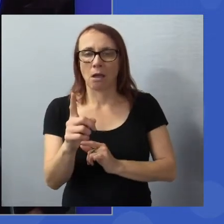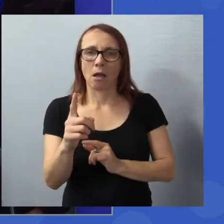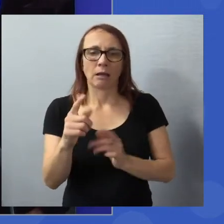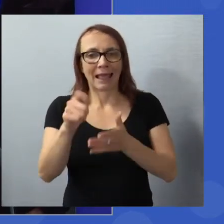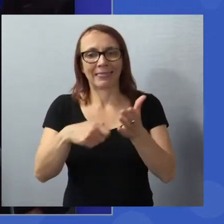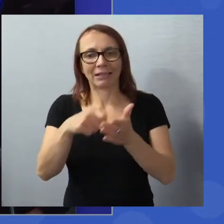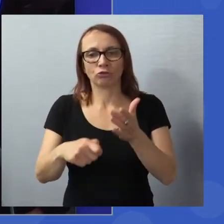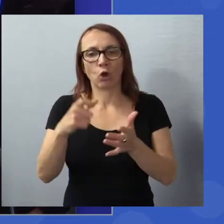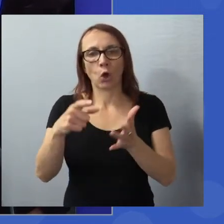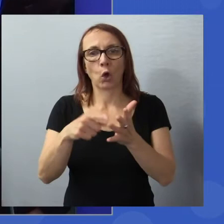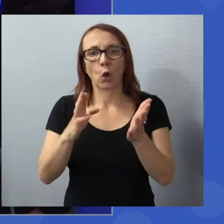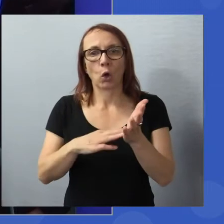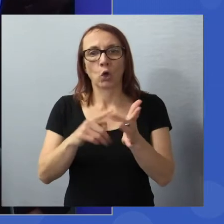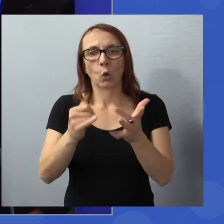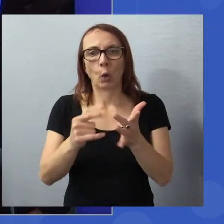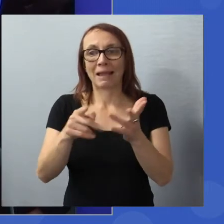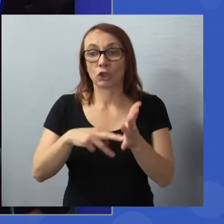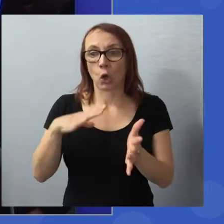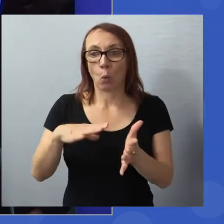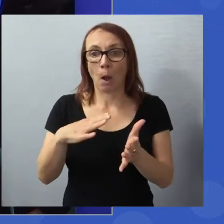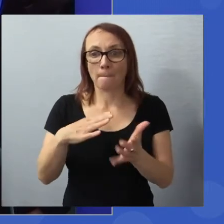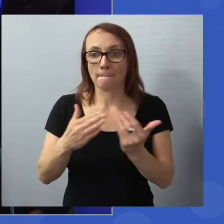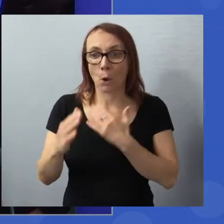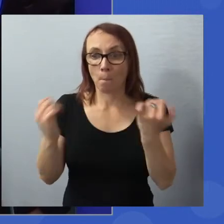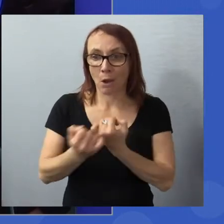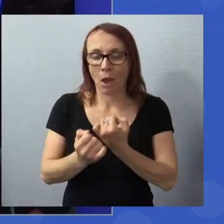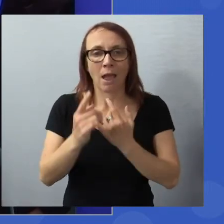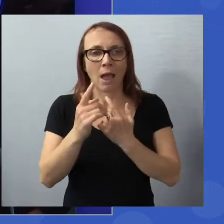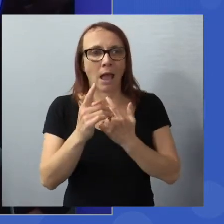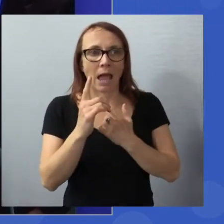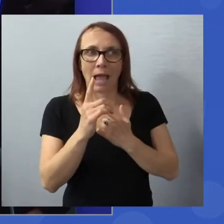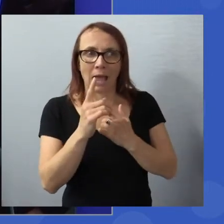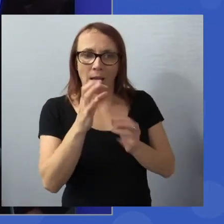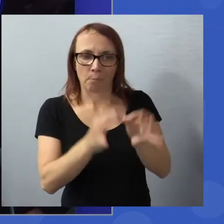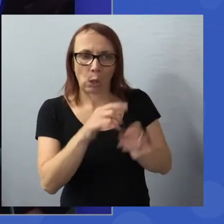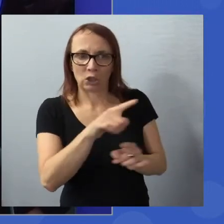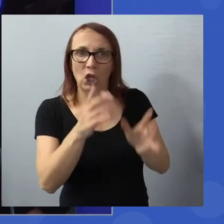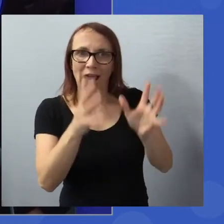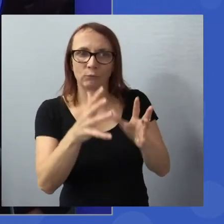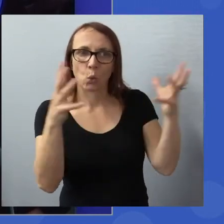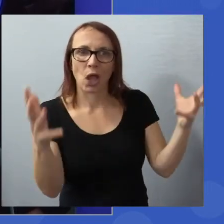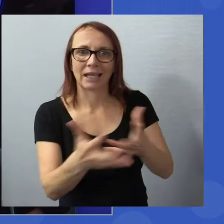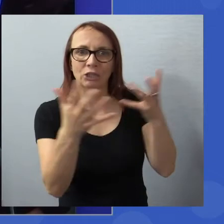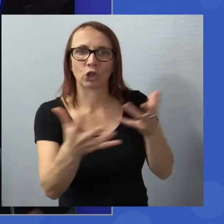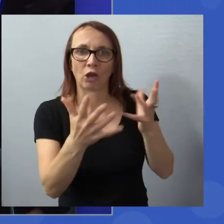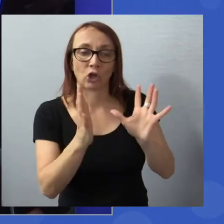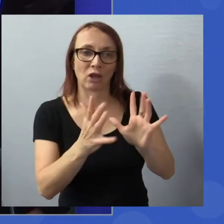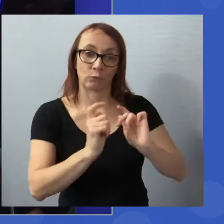to incentivize politicians to do things that are not in their interests that's why in terms of these things use a citizen's assembly a real place to make